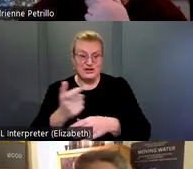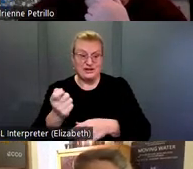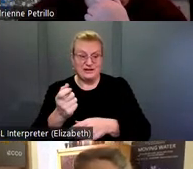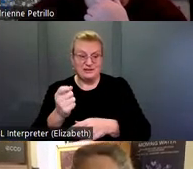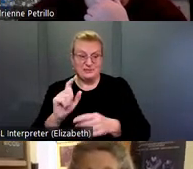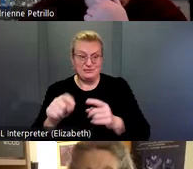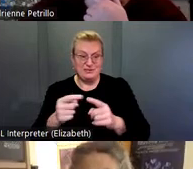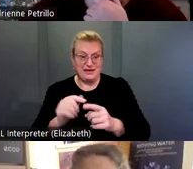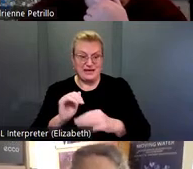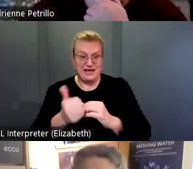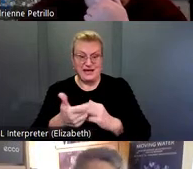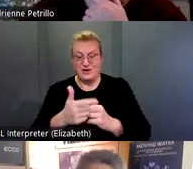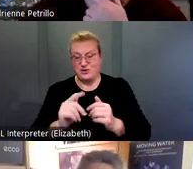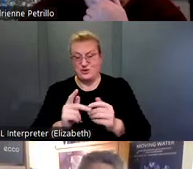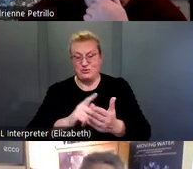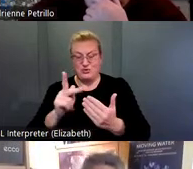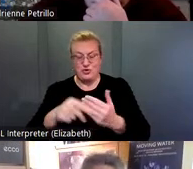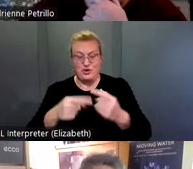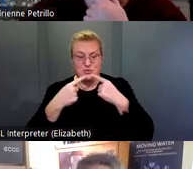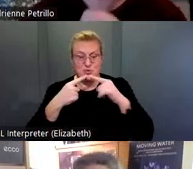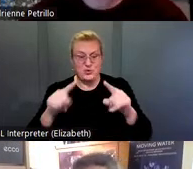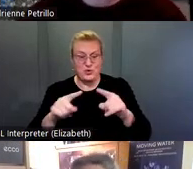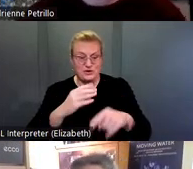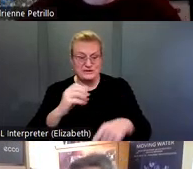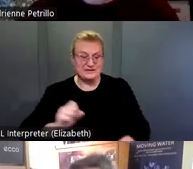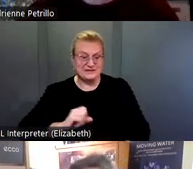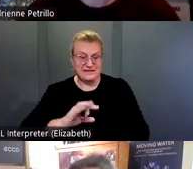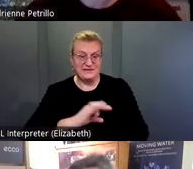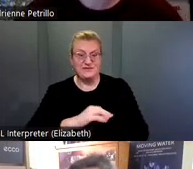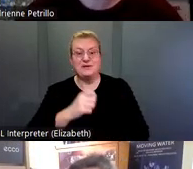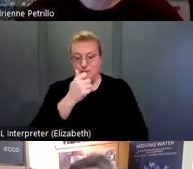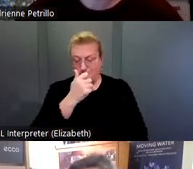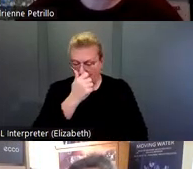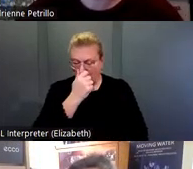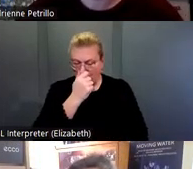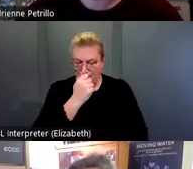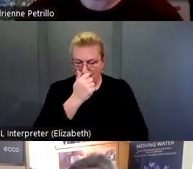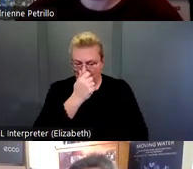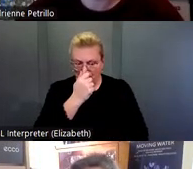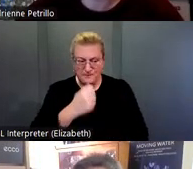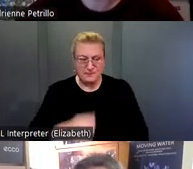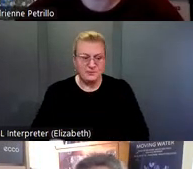how your programming works and your staffing as well. If I only knew.